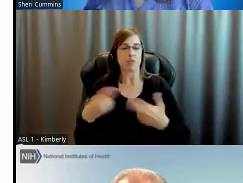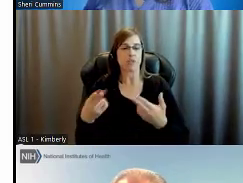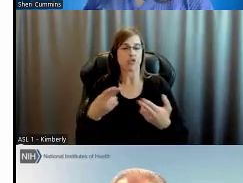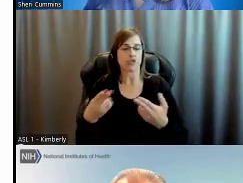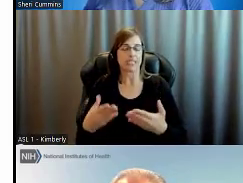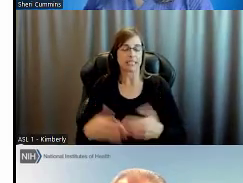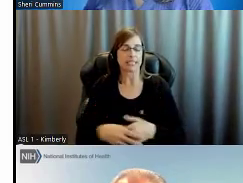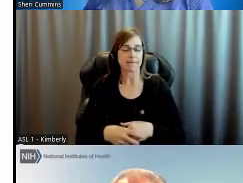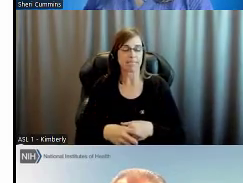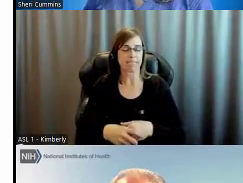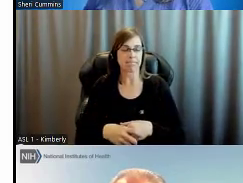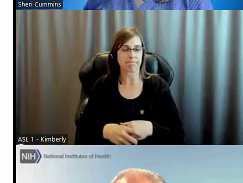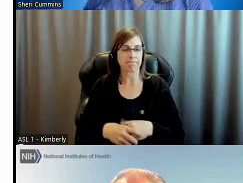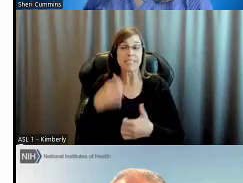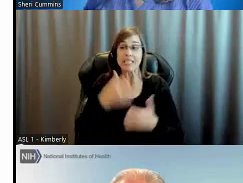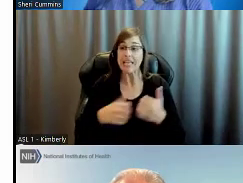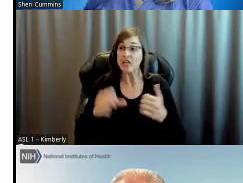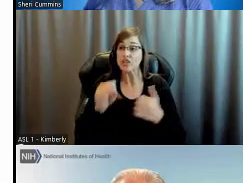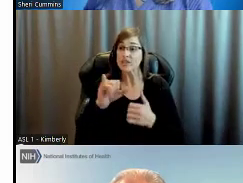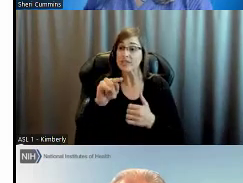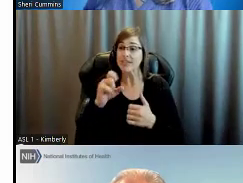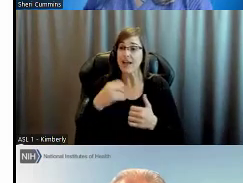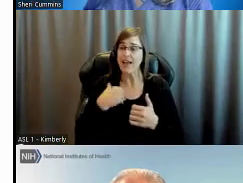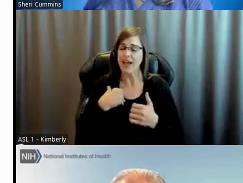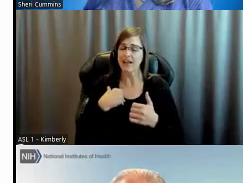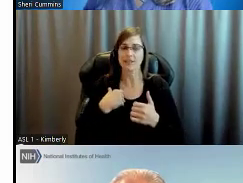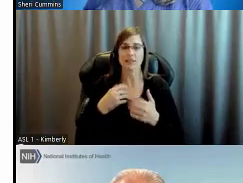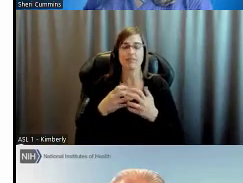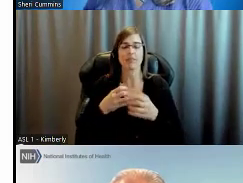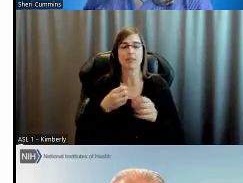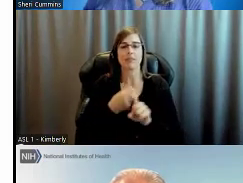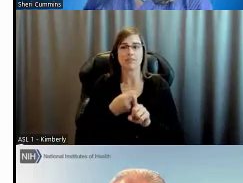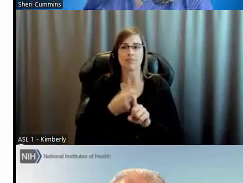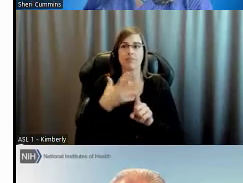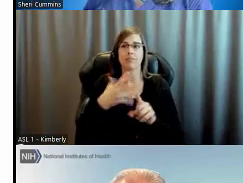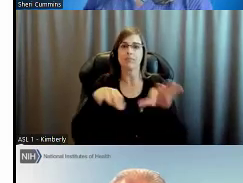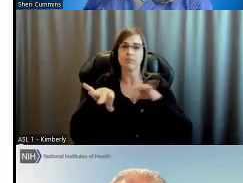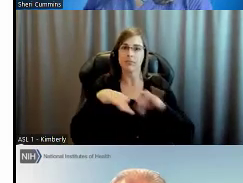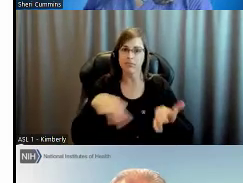But each one of these sites has robust, very robust search capabilities,